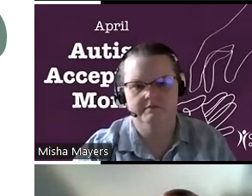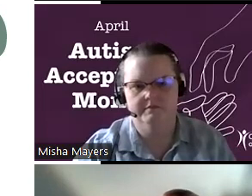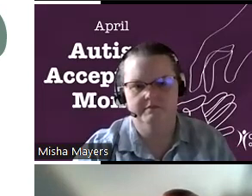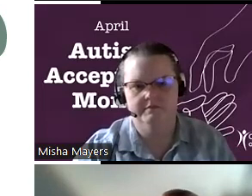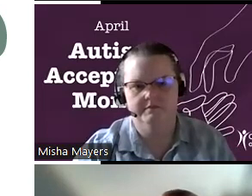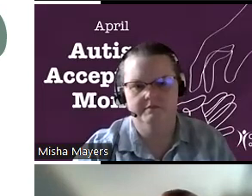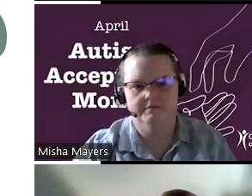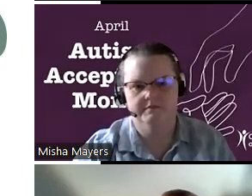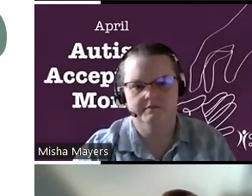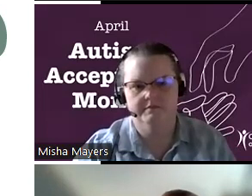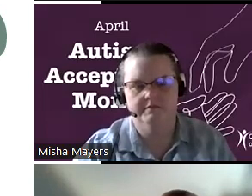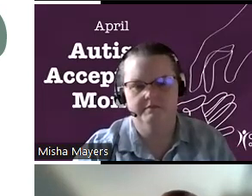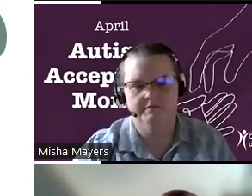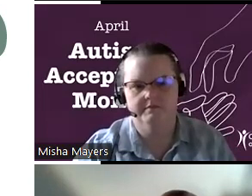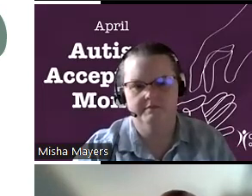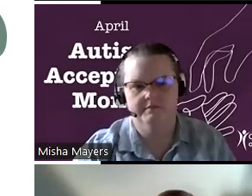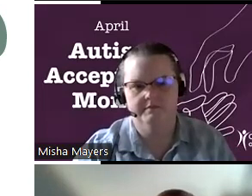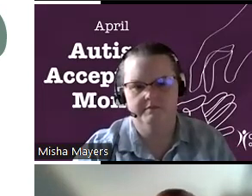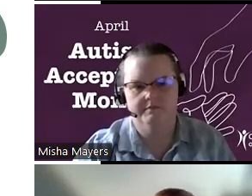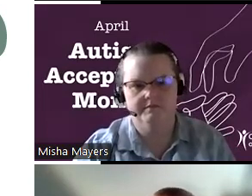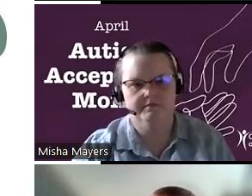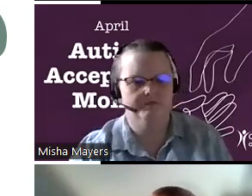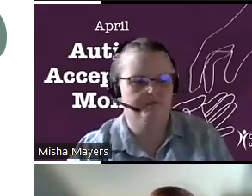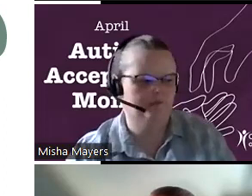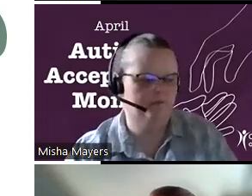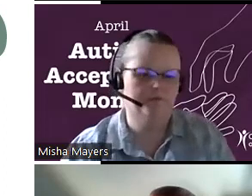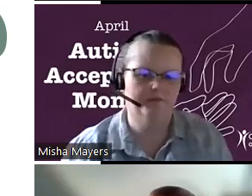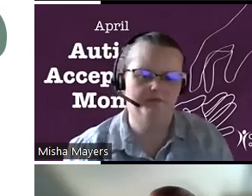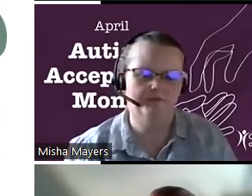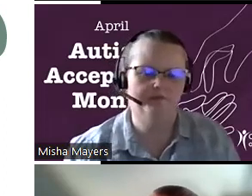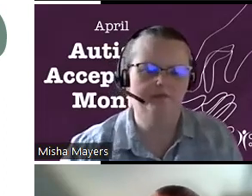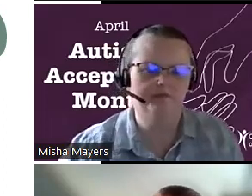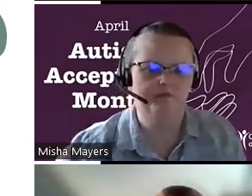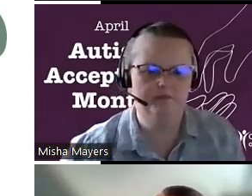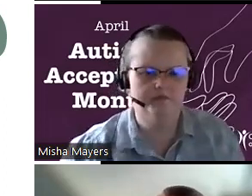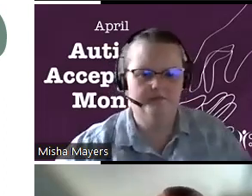SO THE WAY THE TANF JOBS PROGRAM HAD WORKED IS THAT THEY COULD AUTHORIZE CHILDCARE BUT